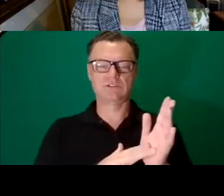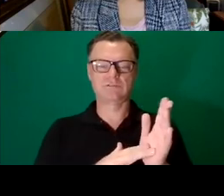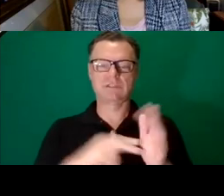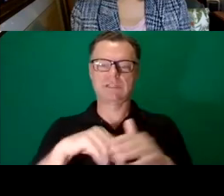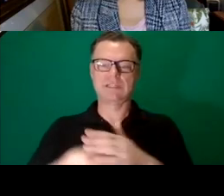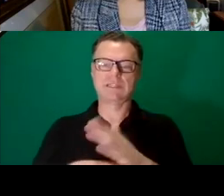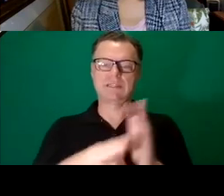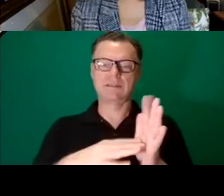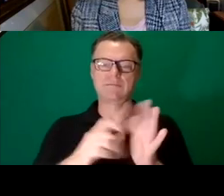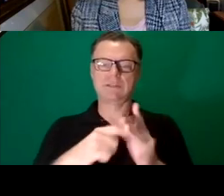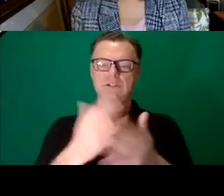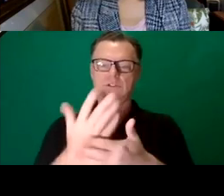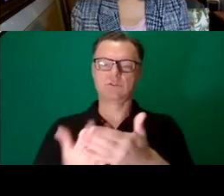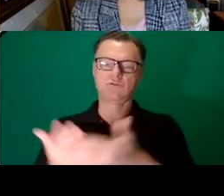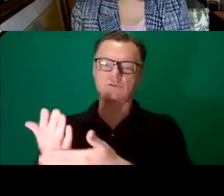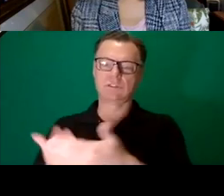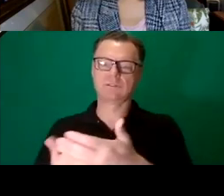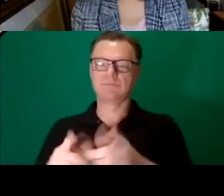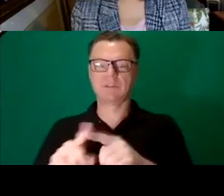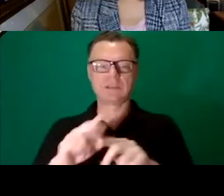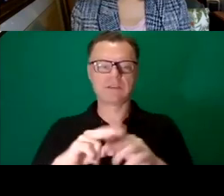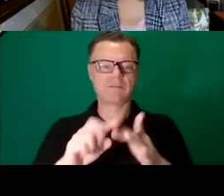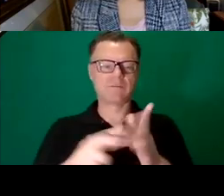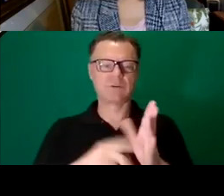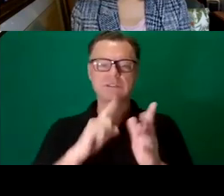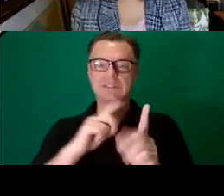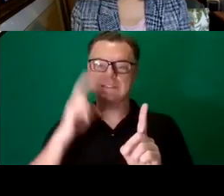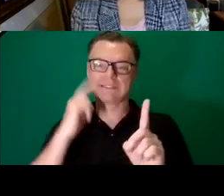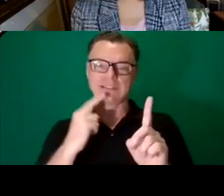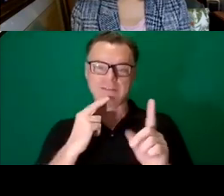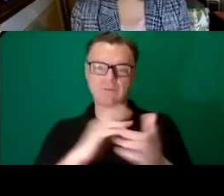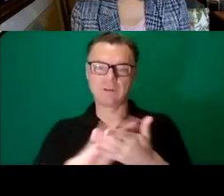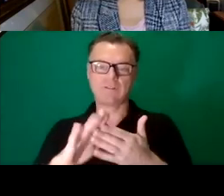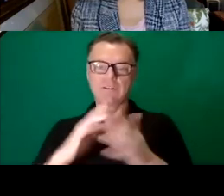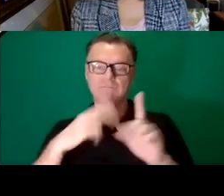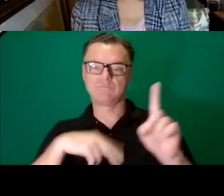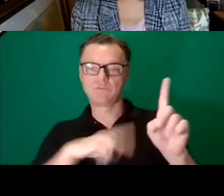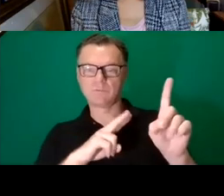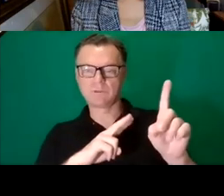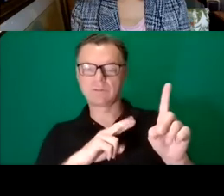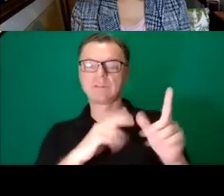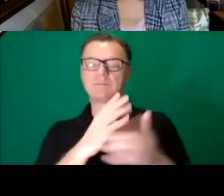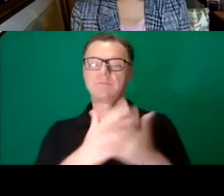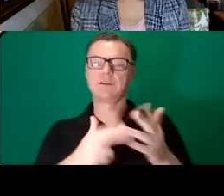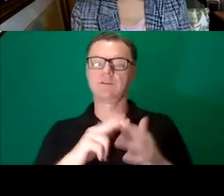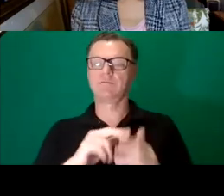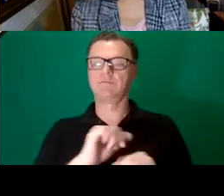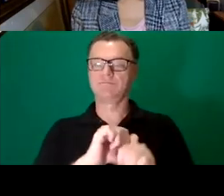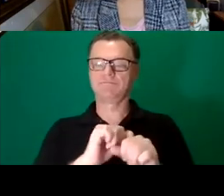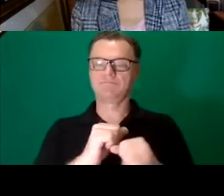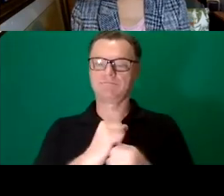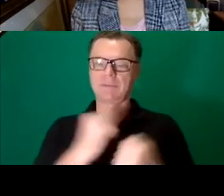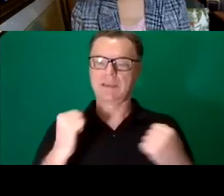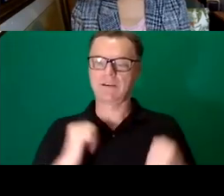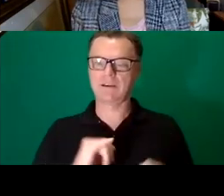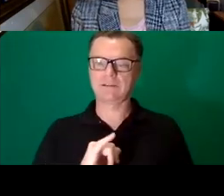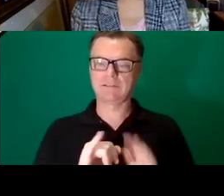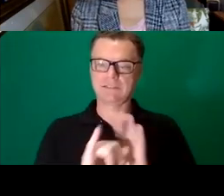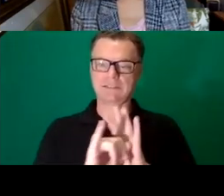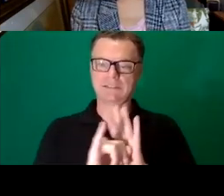that there's the stories of what you said Fiona, that being deaf and hard of hearing is part of an identity and it's part of who you are and that it can be enriching in so